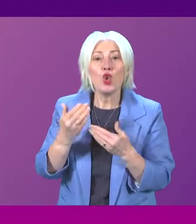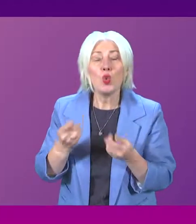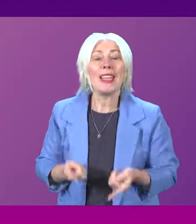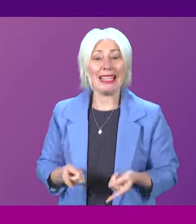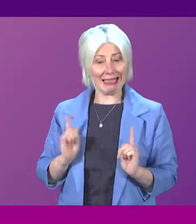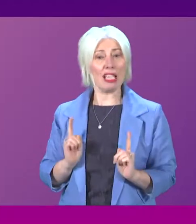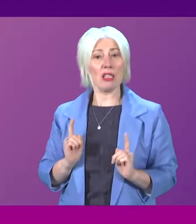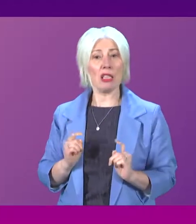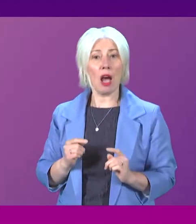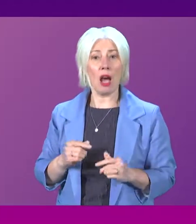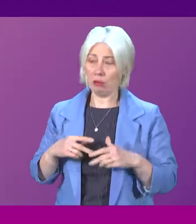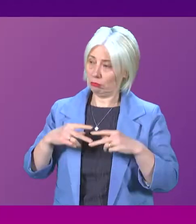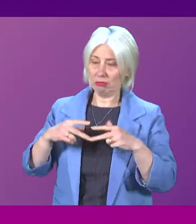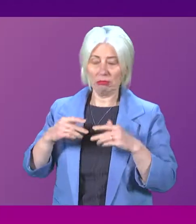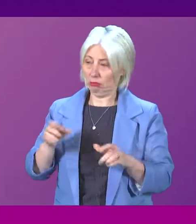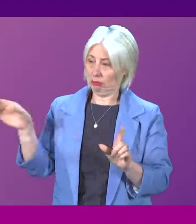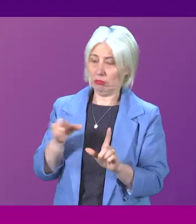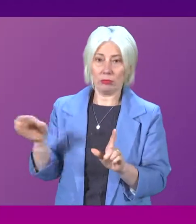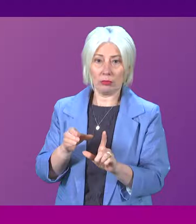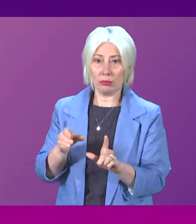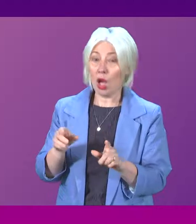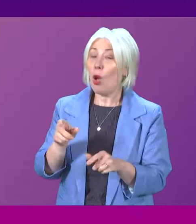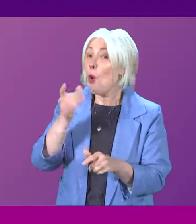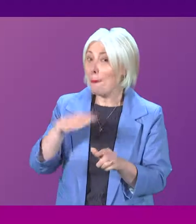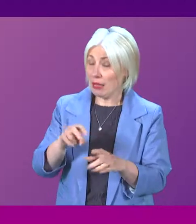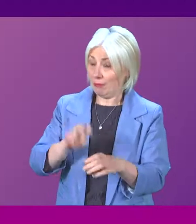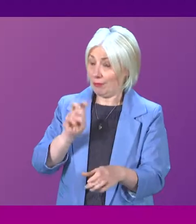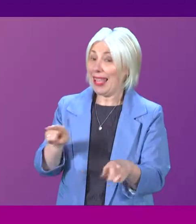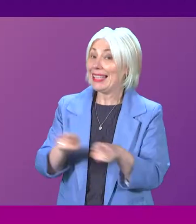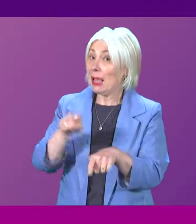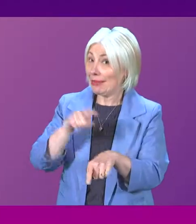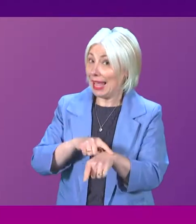Given the resignation of those at the same time as that of Lady Poole, can he advise